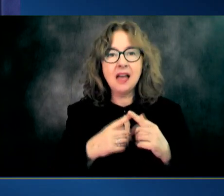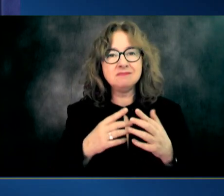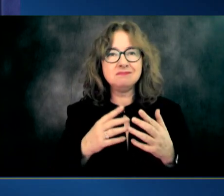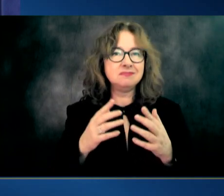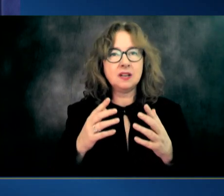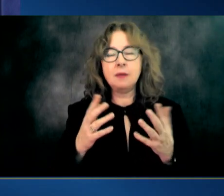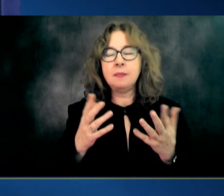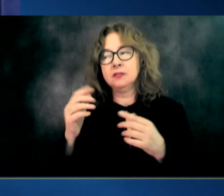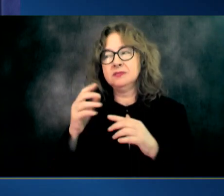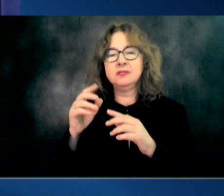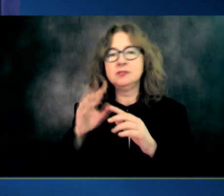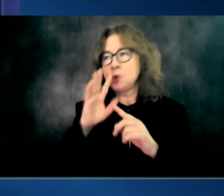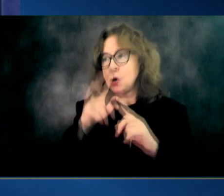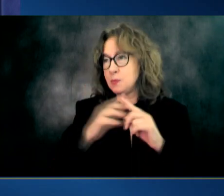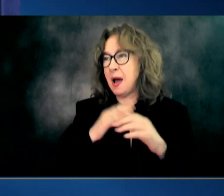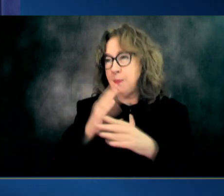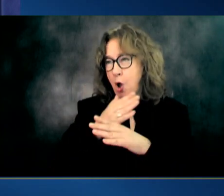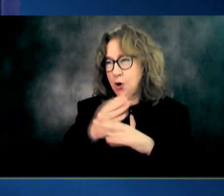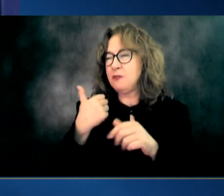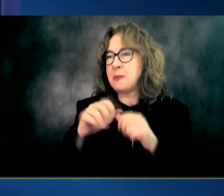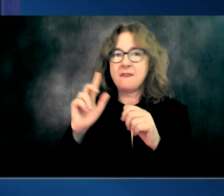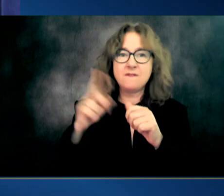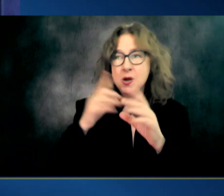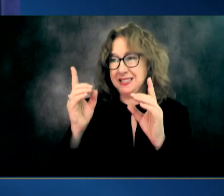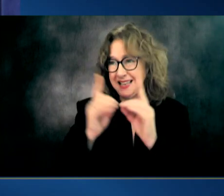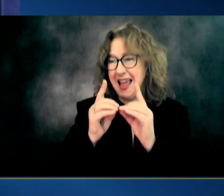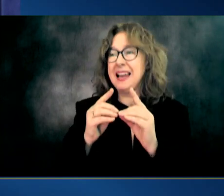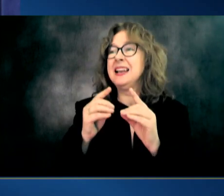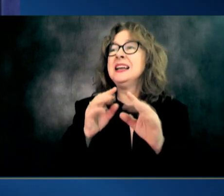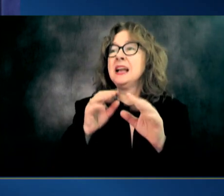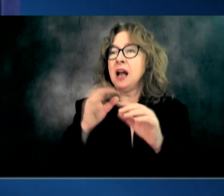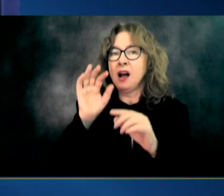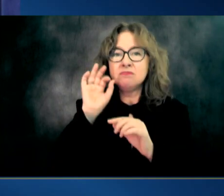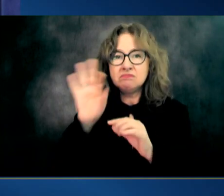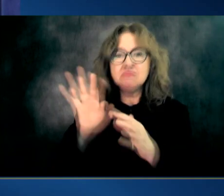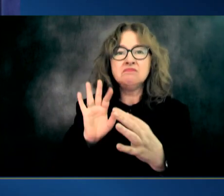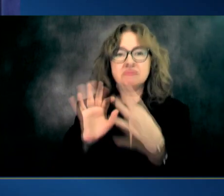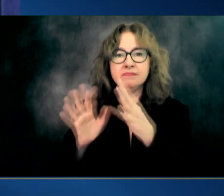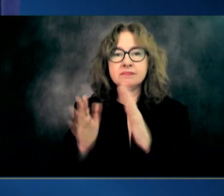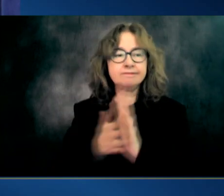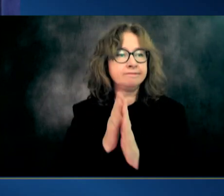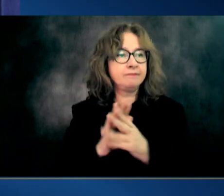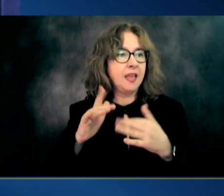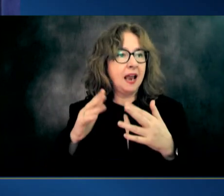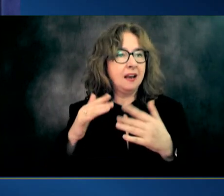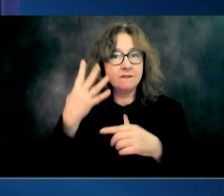came up on the first date, and it didn't come up for another four years, which, you know --